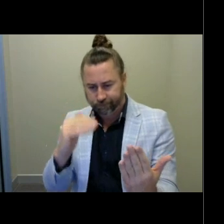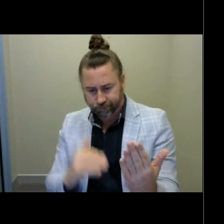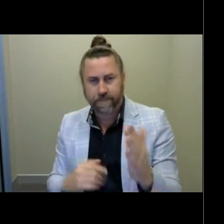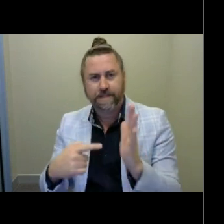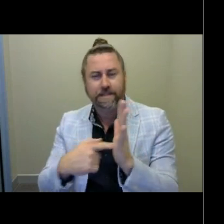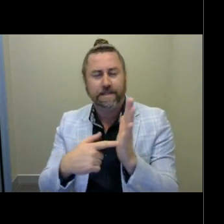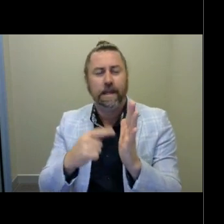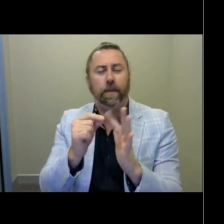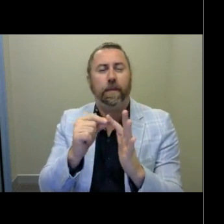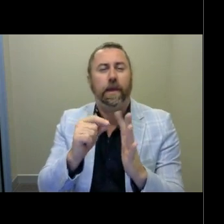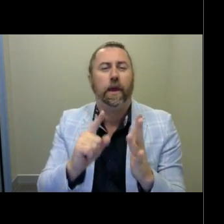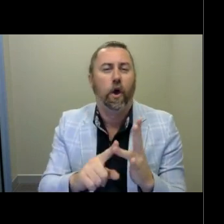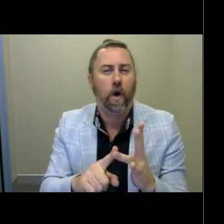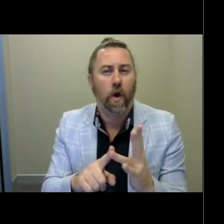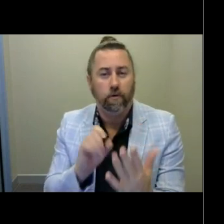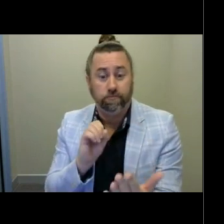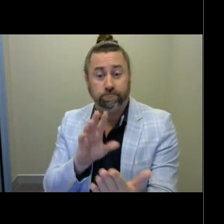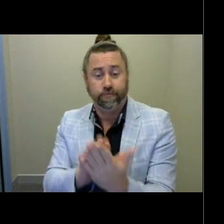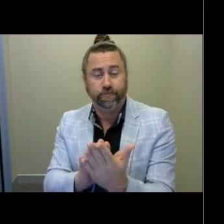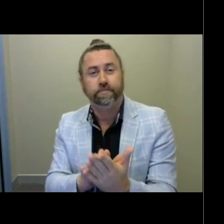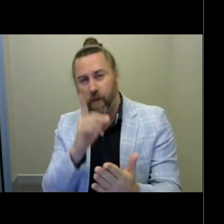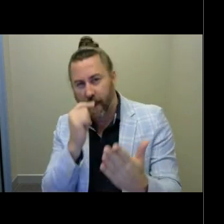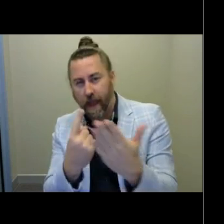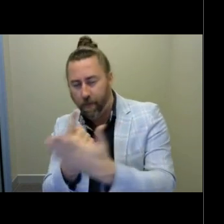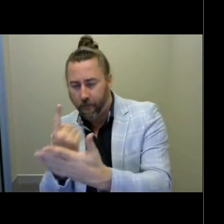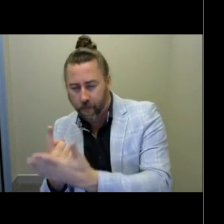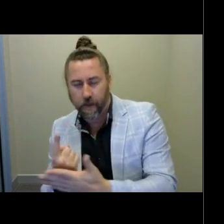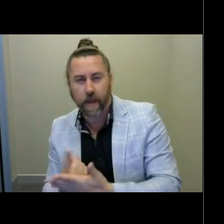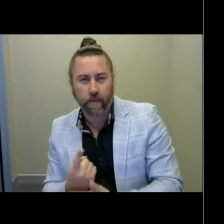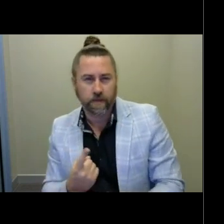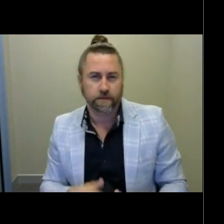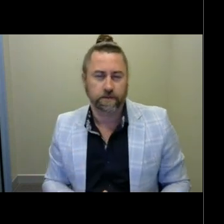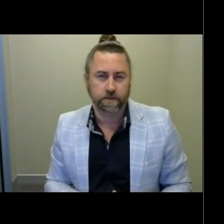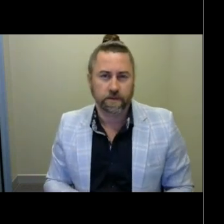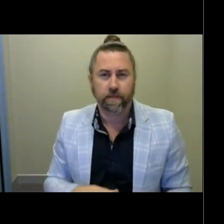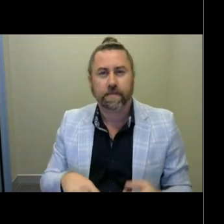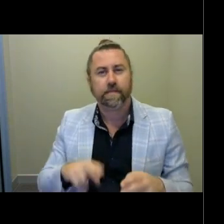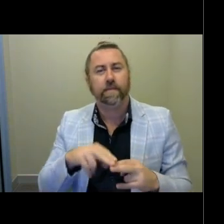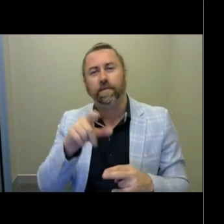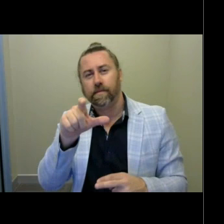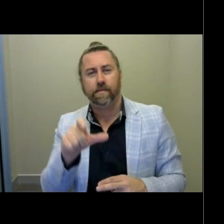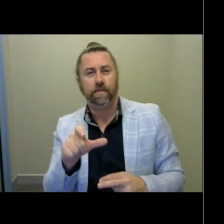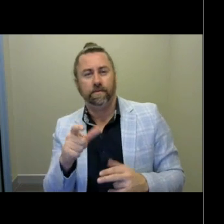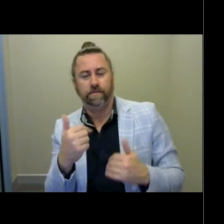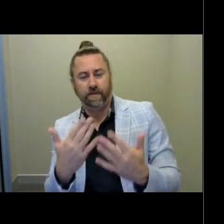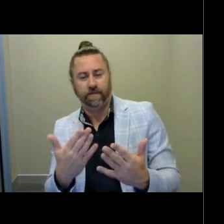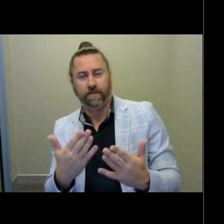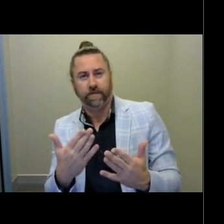typical things that would come up when a client was providing reasons for applying for a TPO.